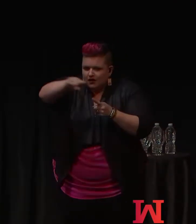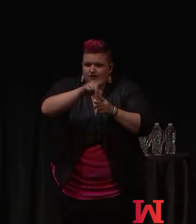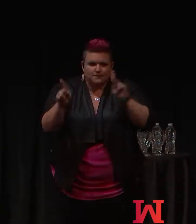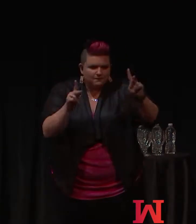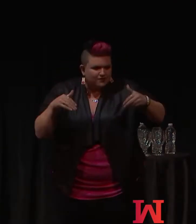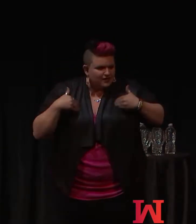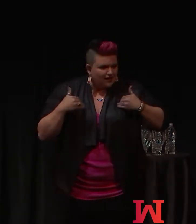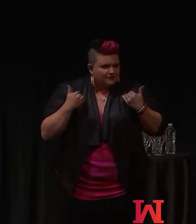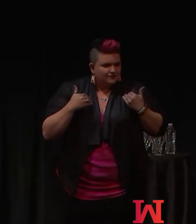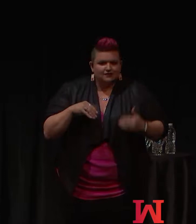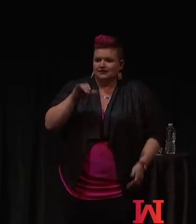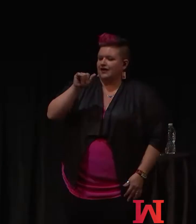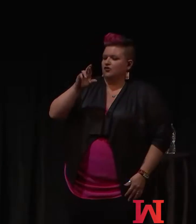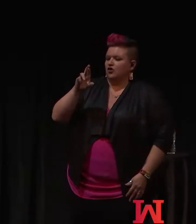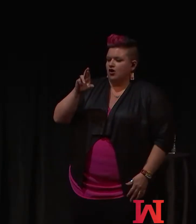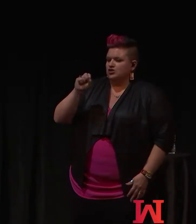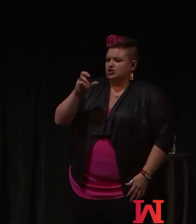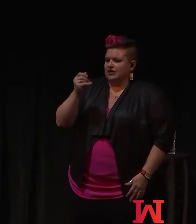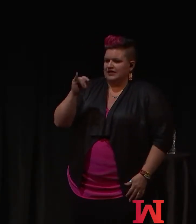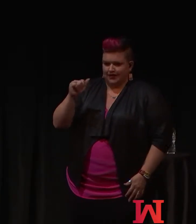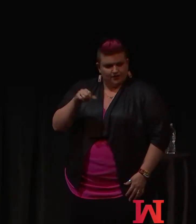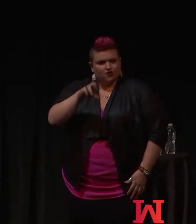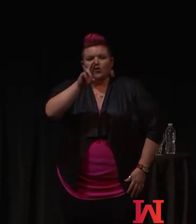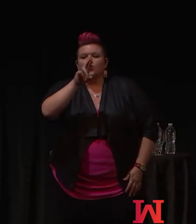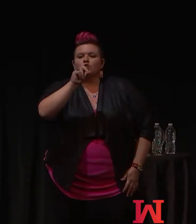Young people like Yara Shahidi and Rowan Blanchard.